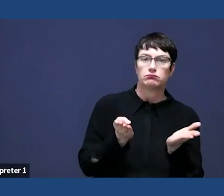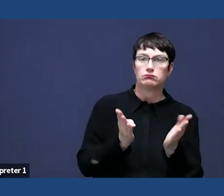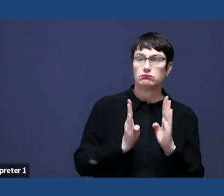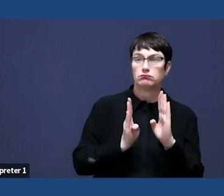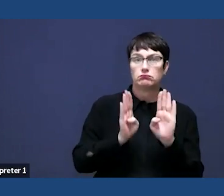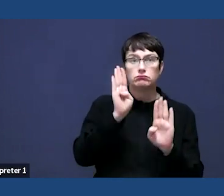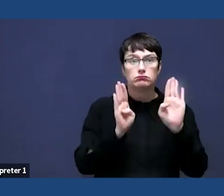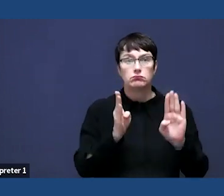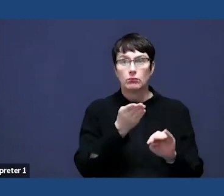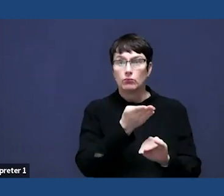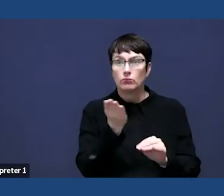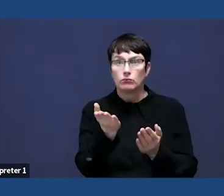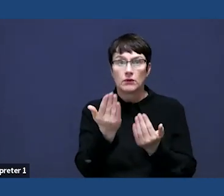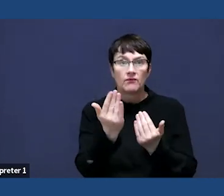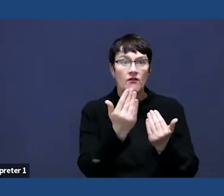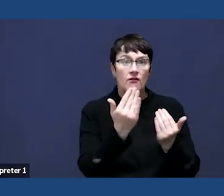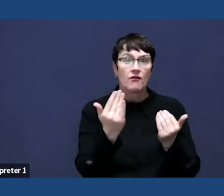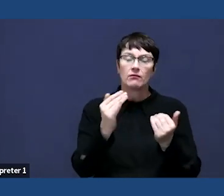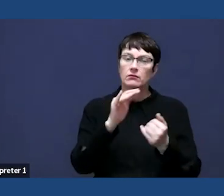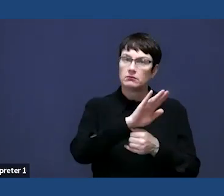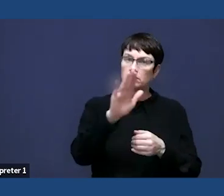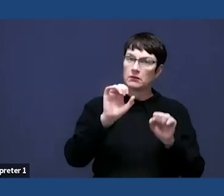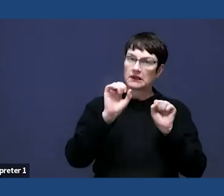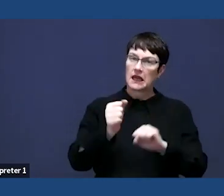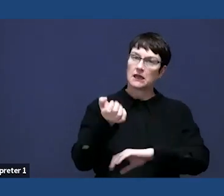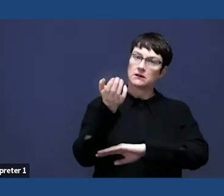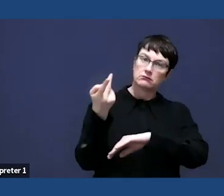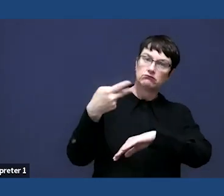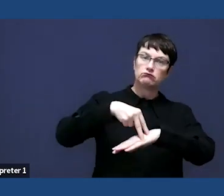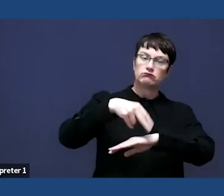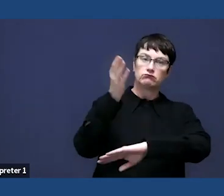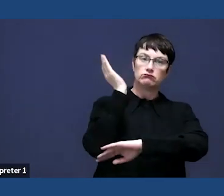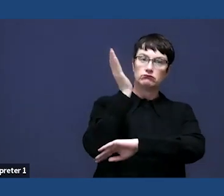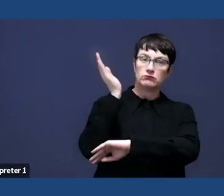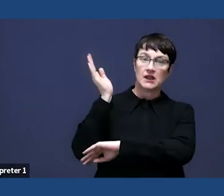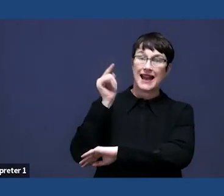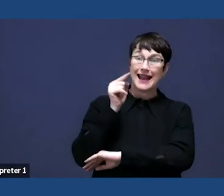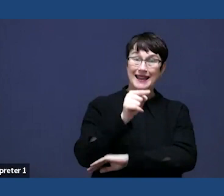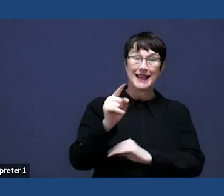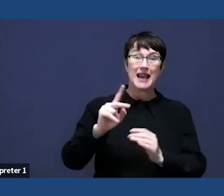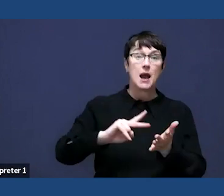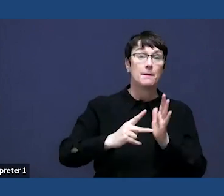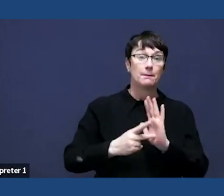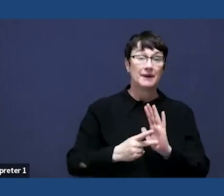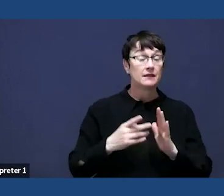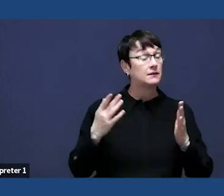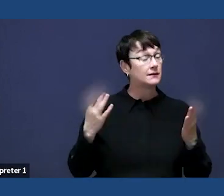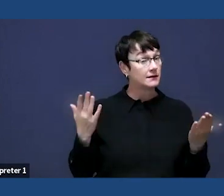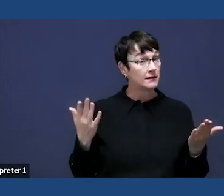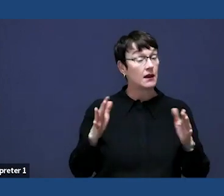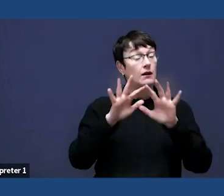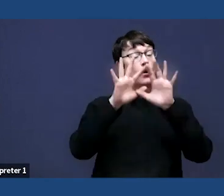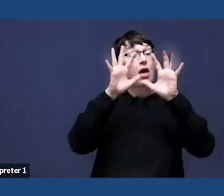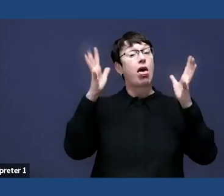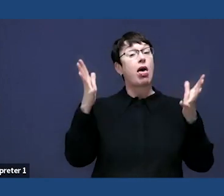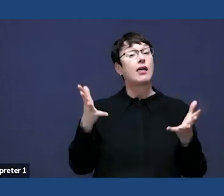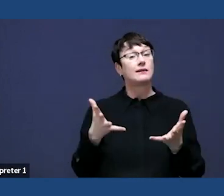The result of that was hundreds of cases from all around the world were able to provide